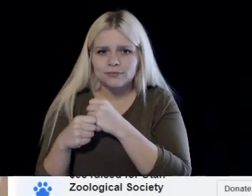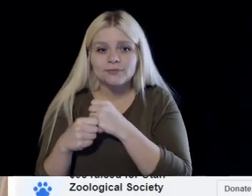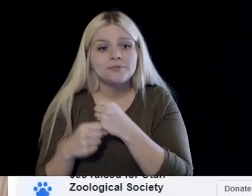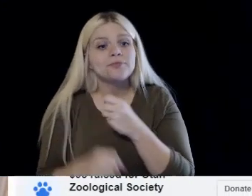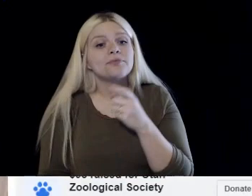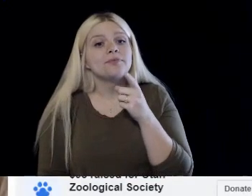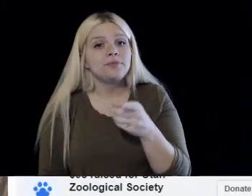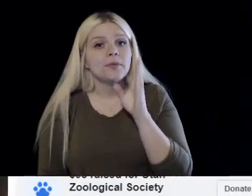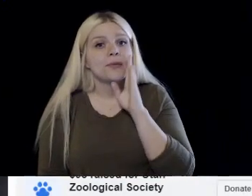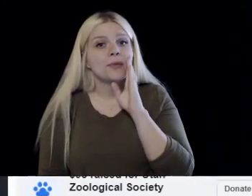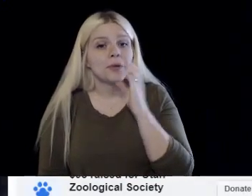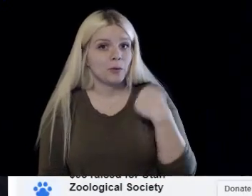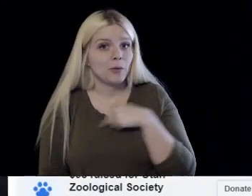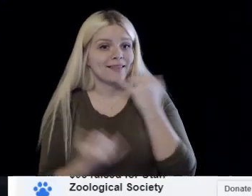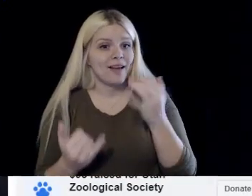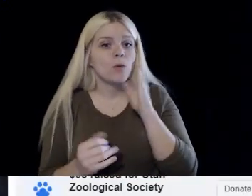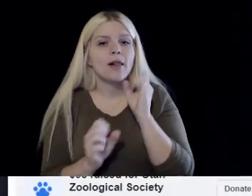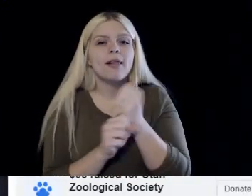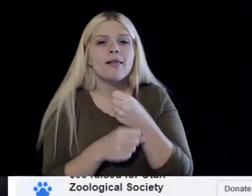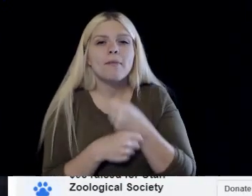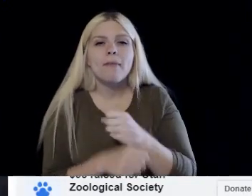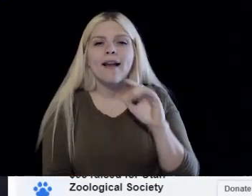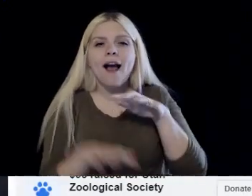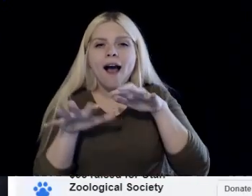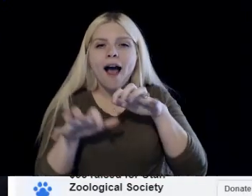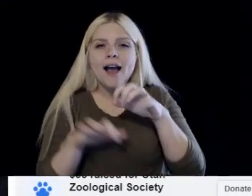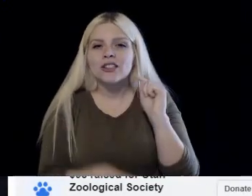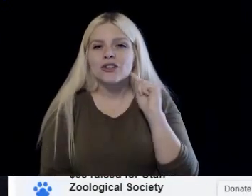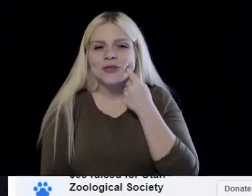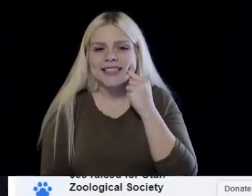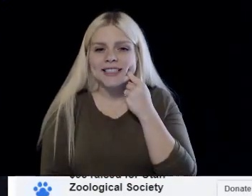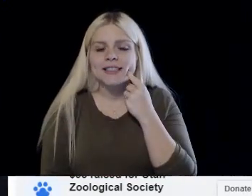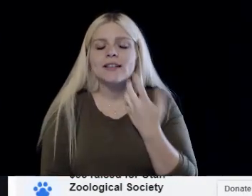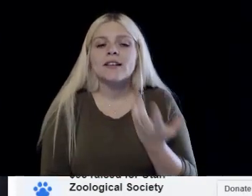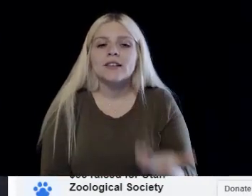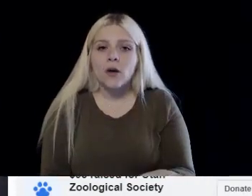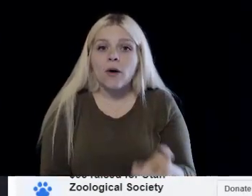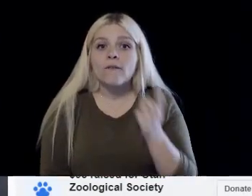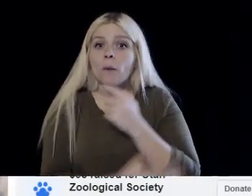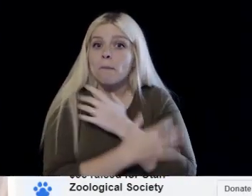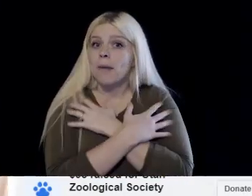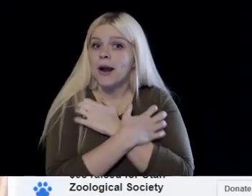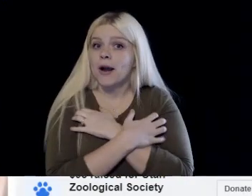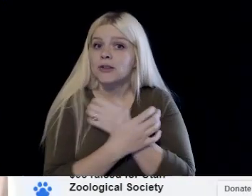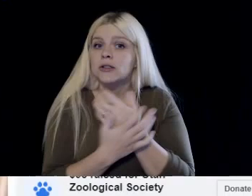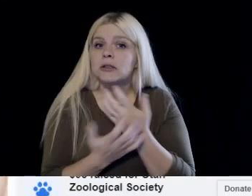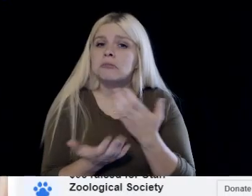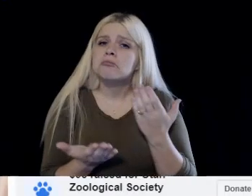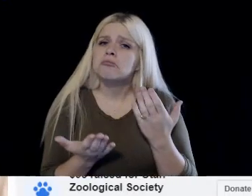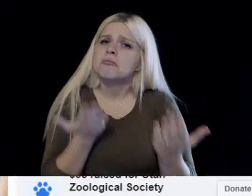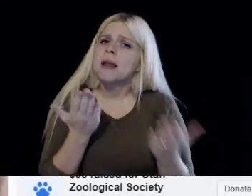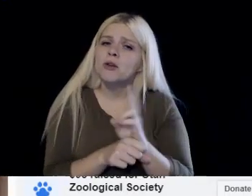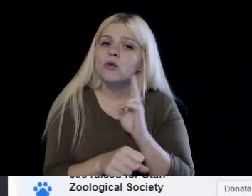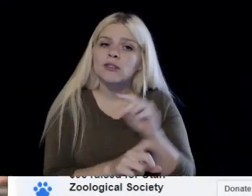to put in- so for the bears, we might use something like this. We might use produce.